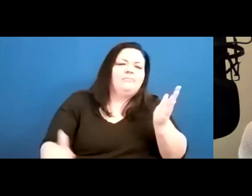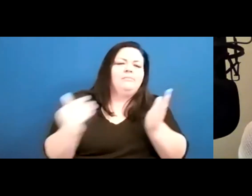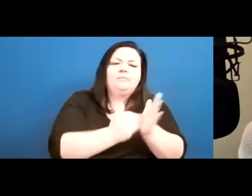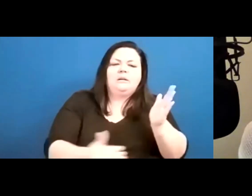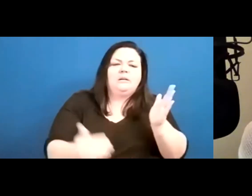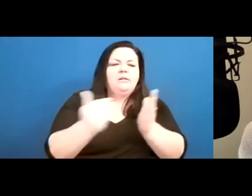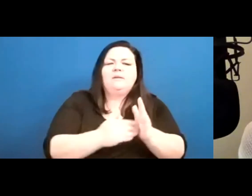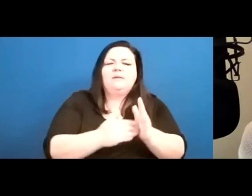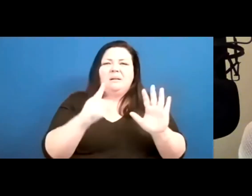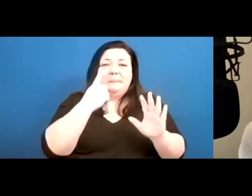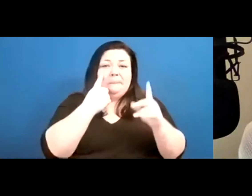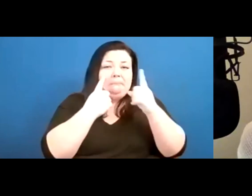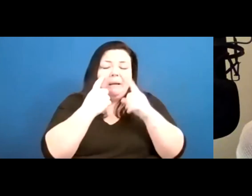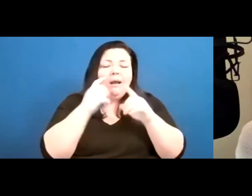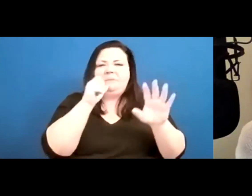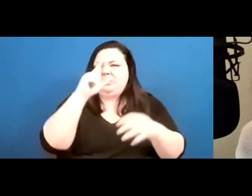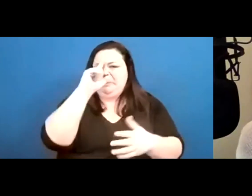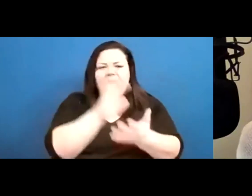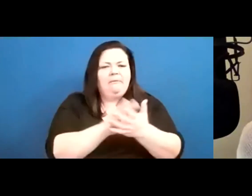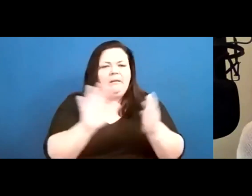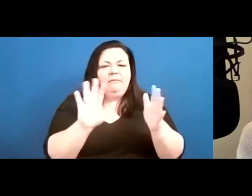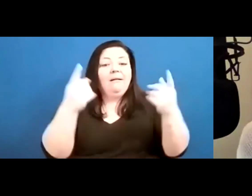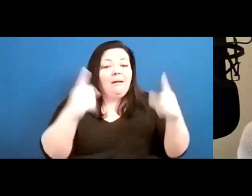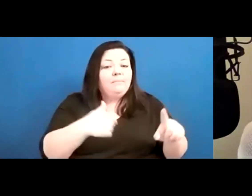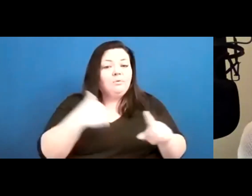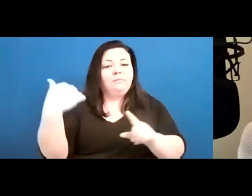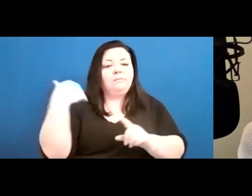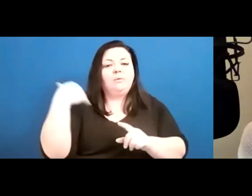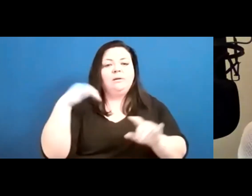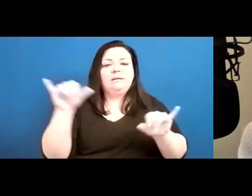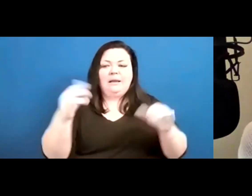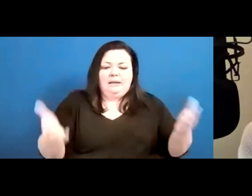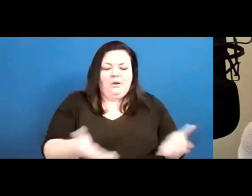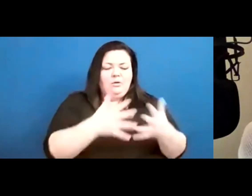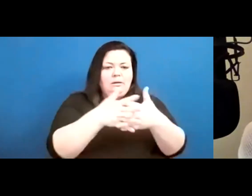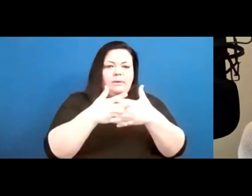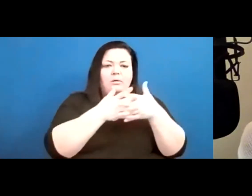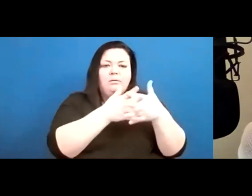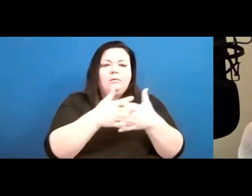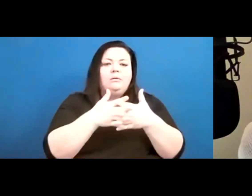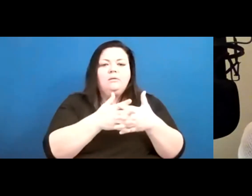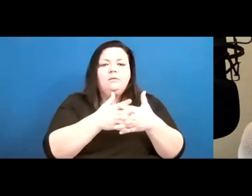in mystery, and then I’m reminded what it’s like/ to be in America, to kneel beside/